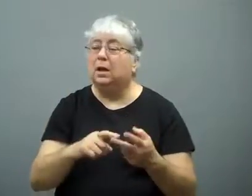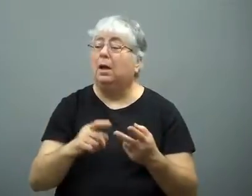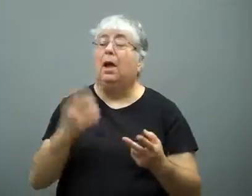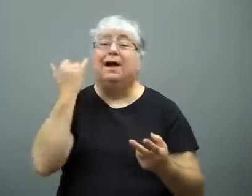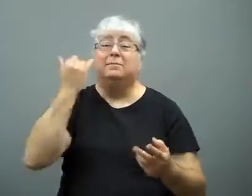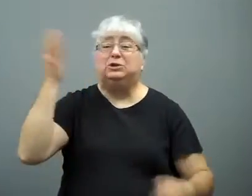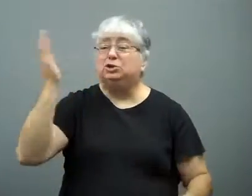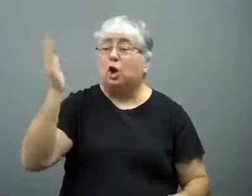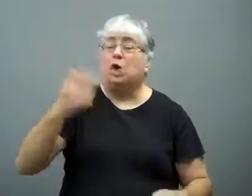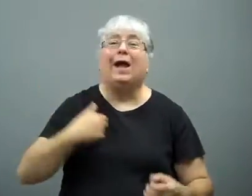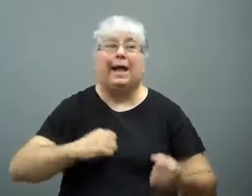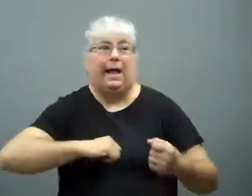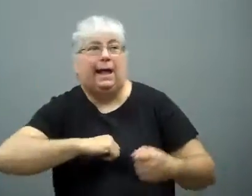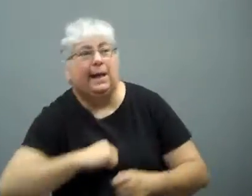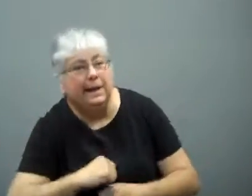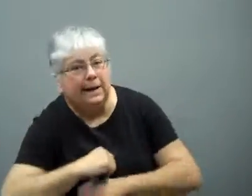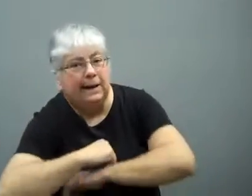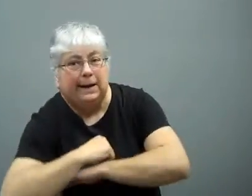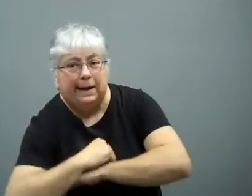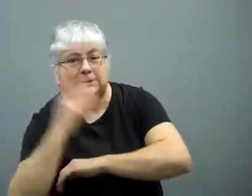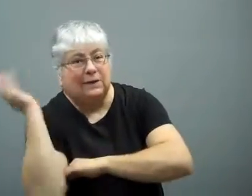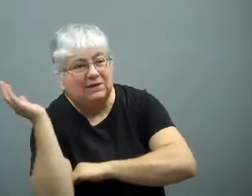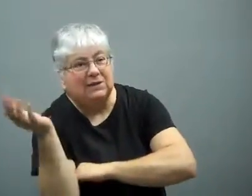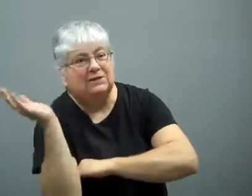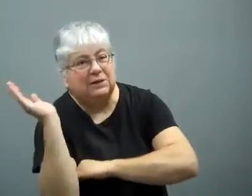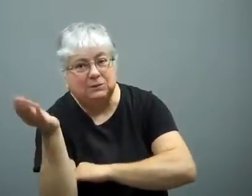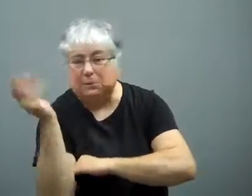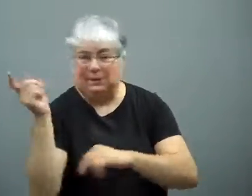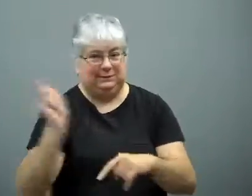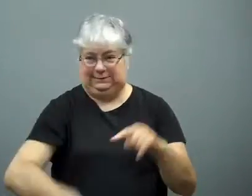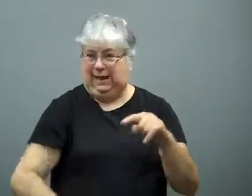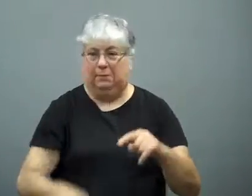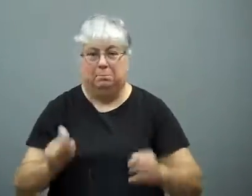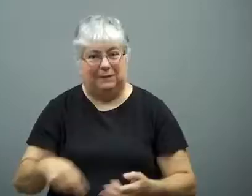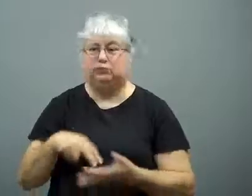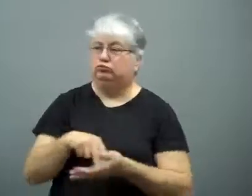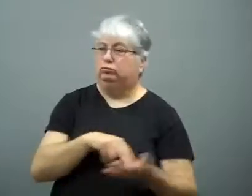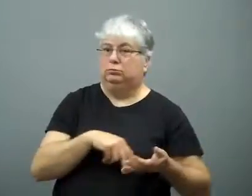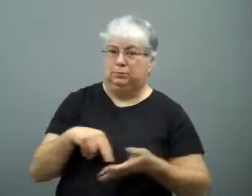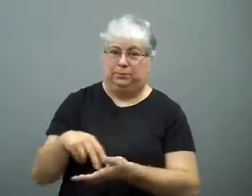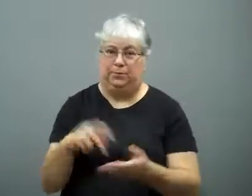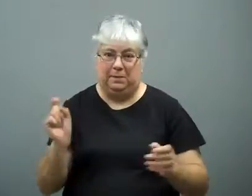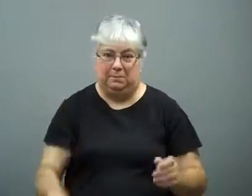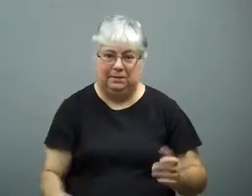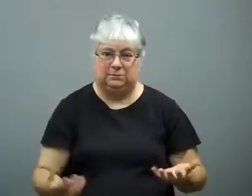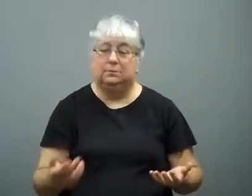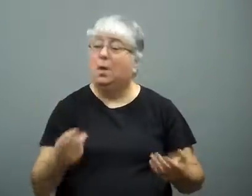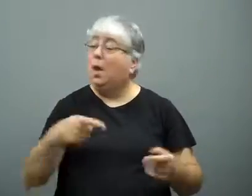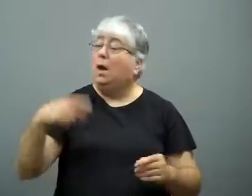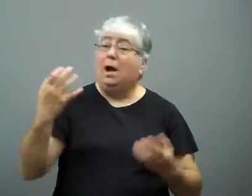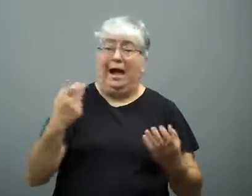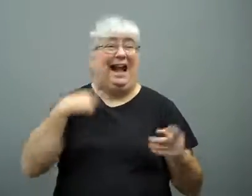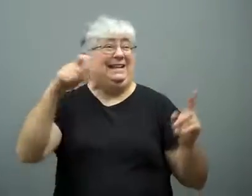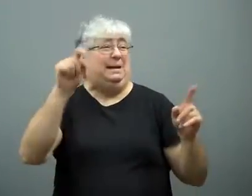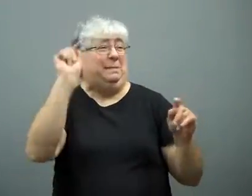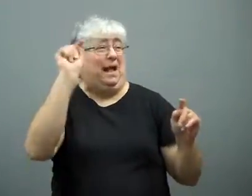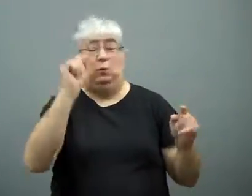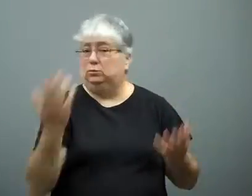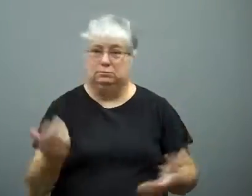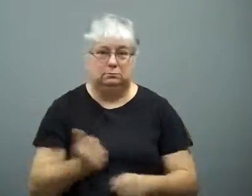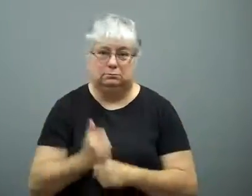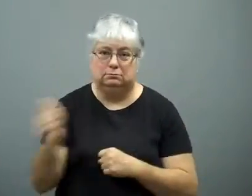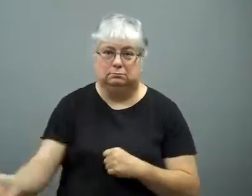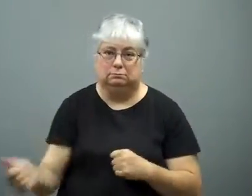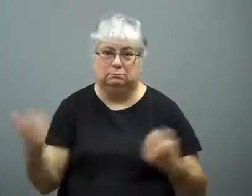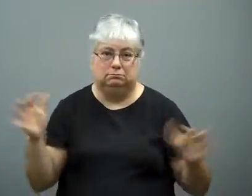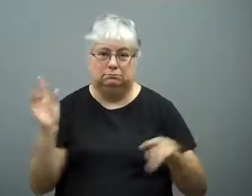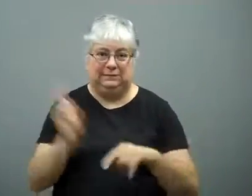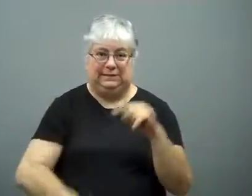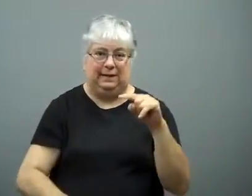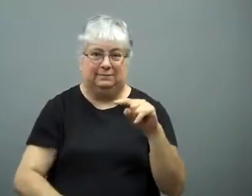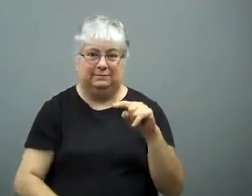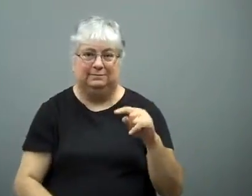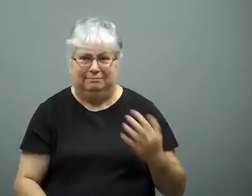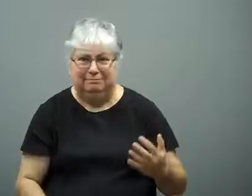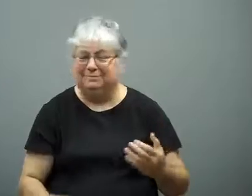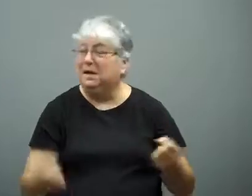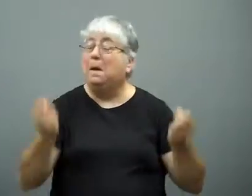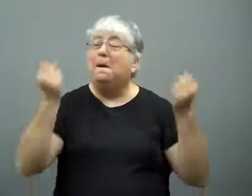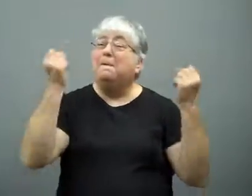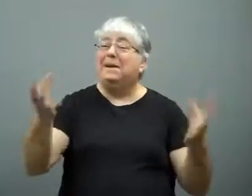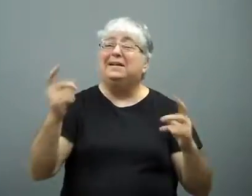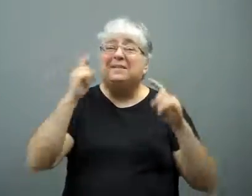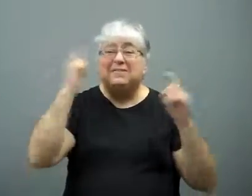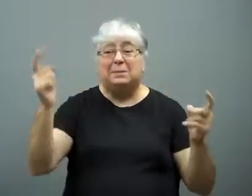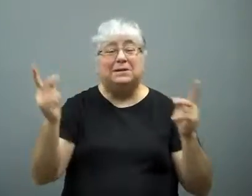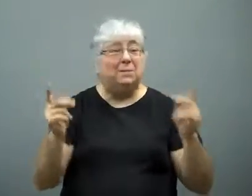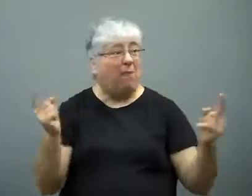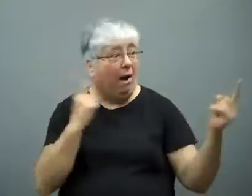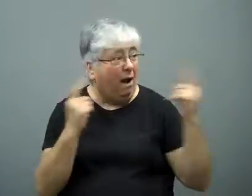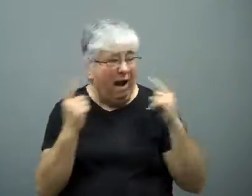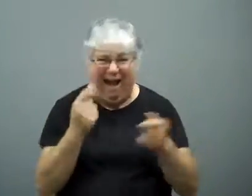She couldn't lean on anything for support.